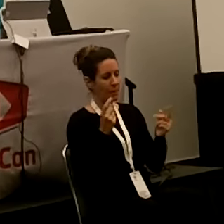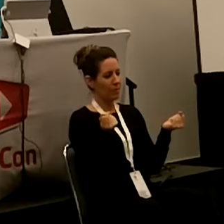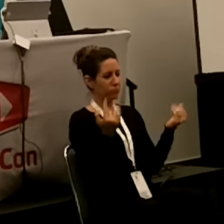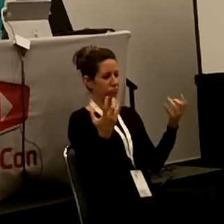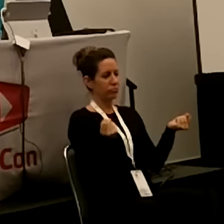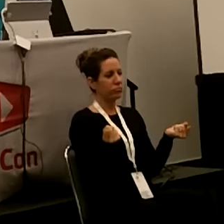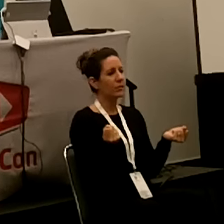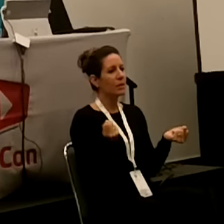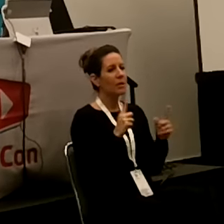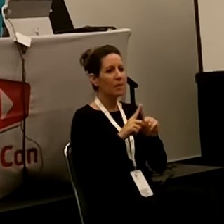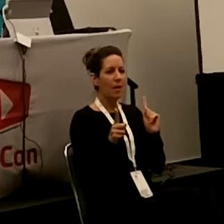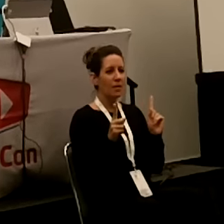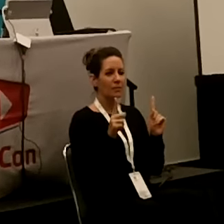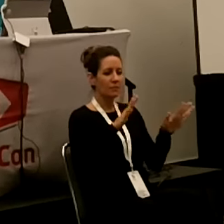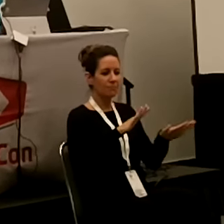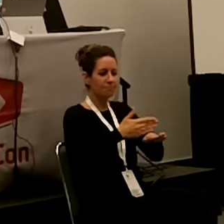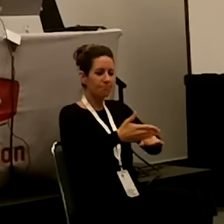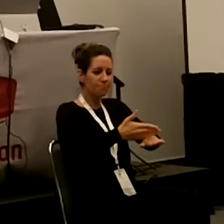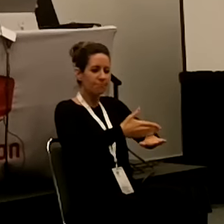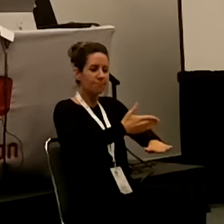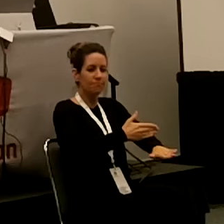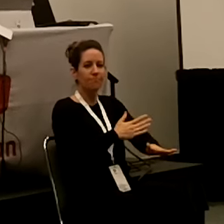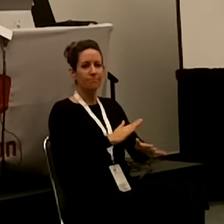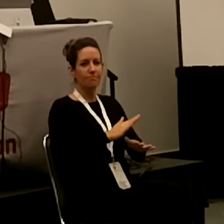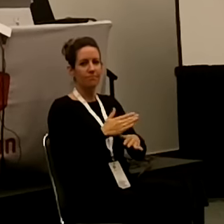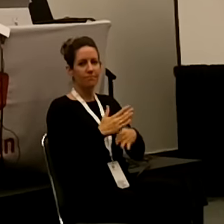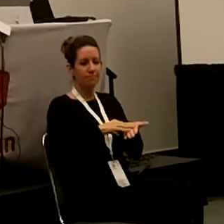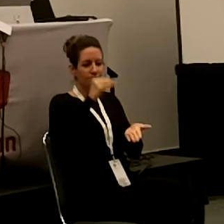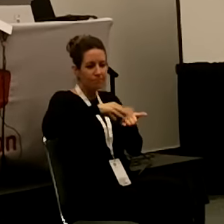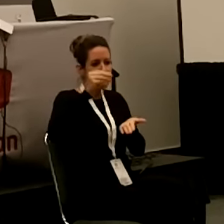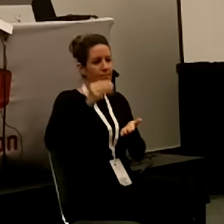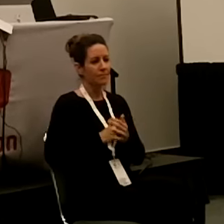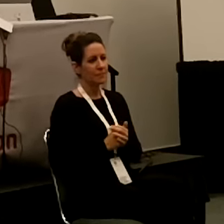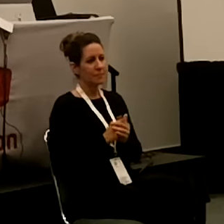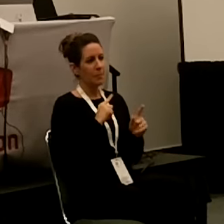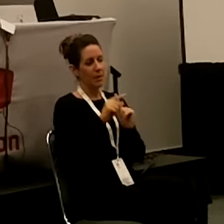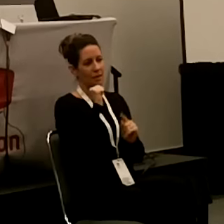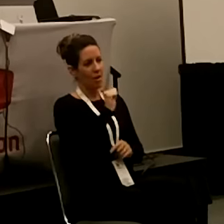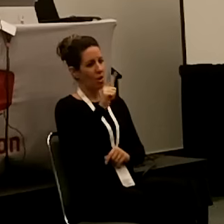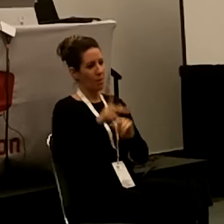but they still have the idea. But like I said, not everybody has a deaf community,